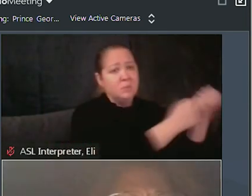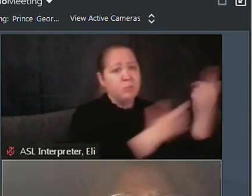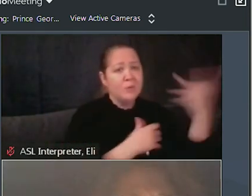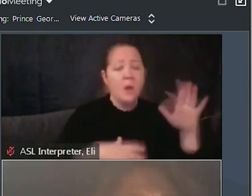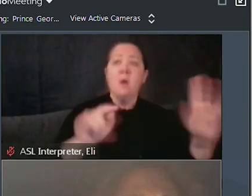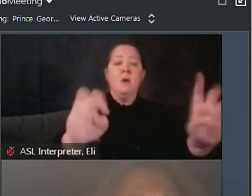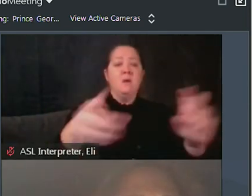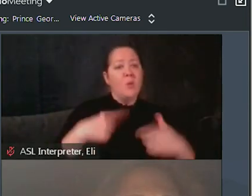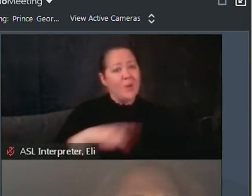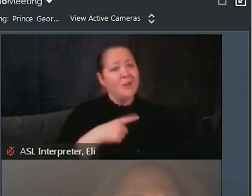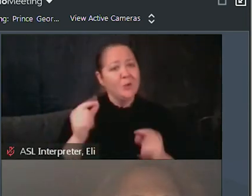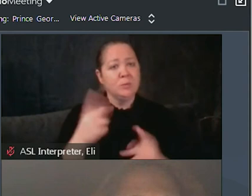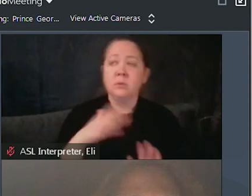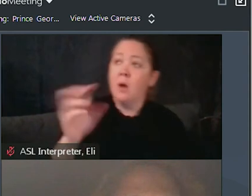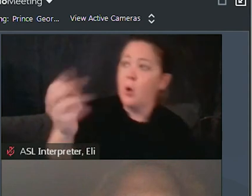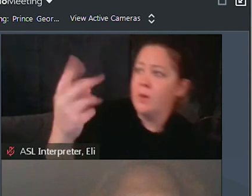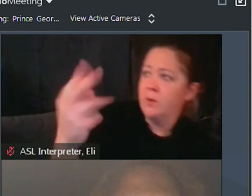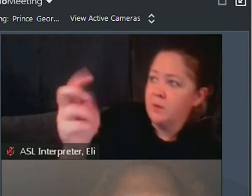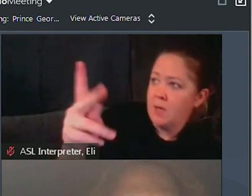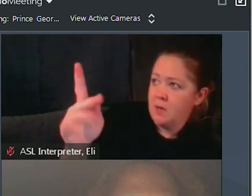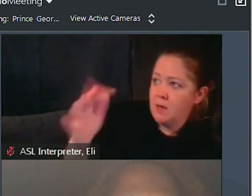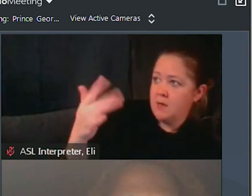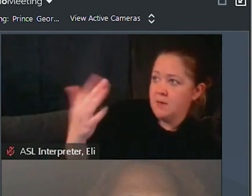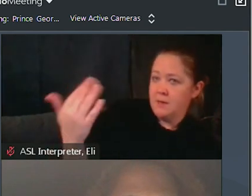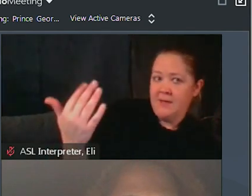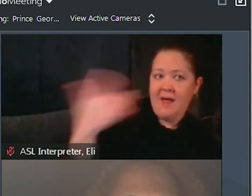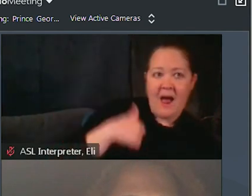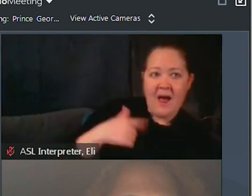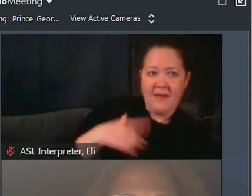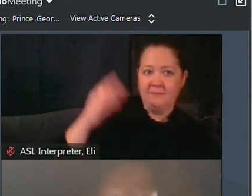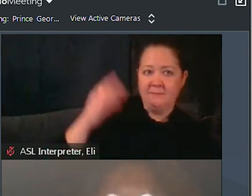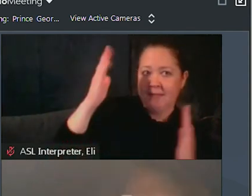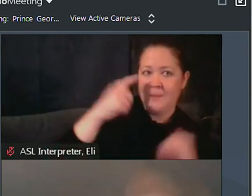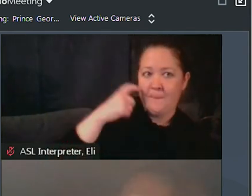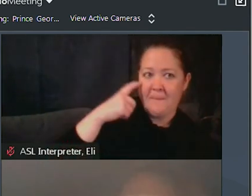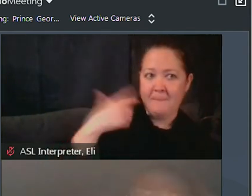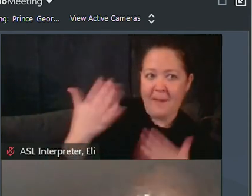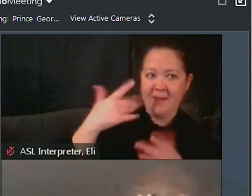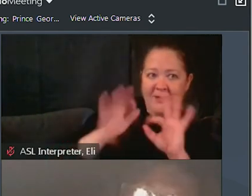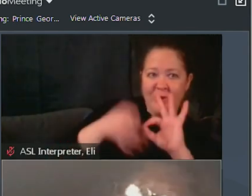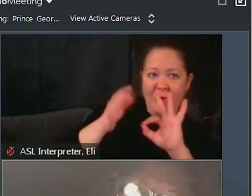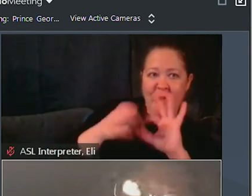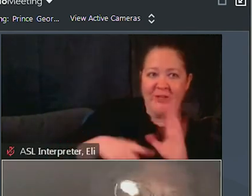Ms. Queen, I think I suspect the interpreter, her. Her parents. And so I haven't heard her,